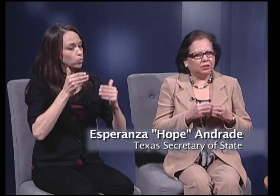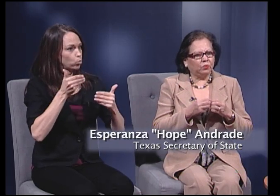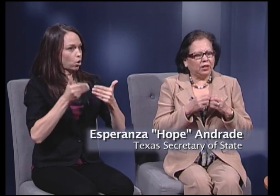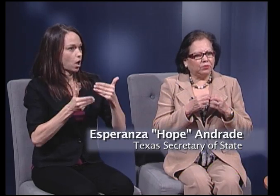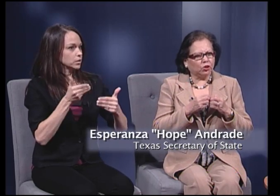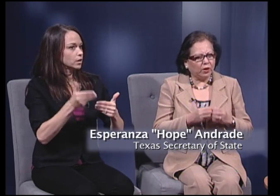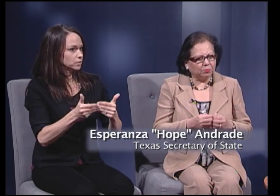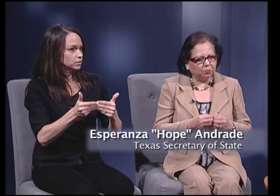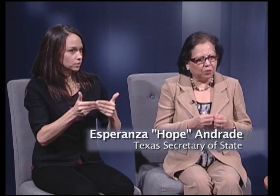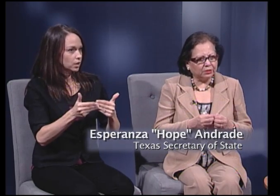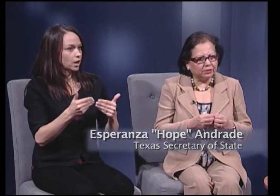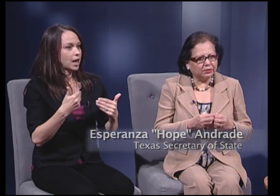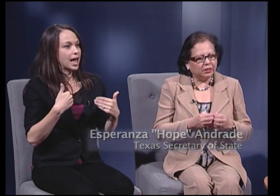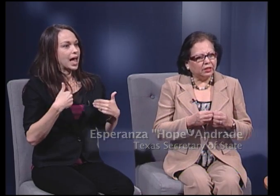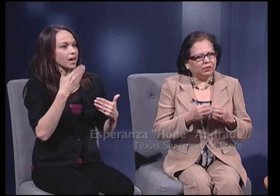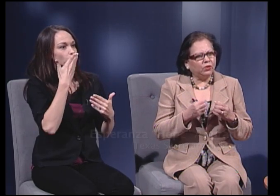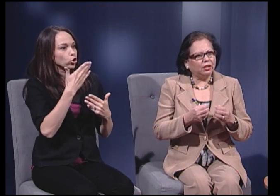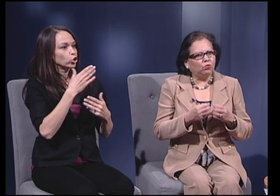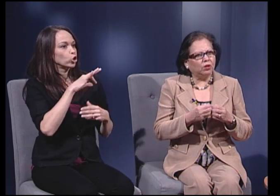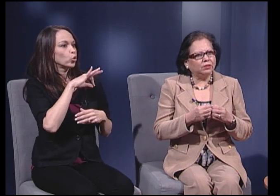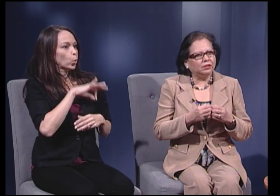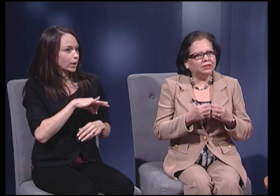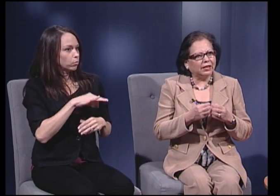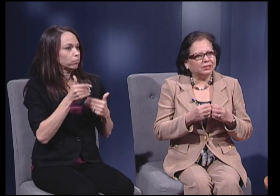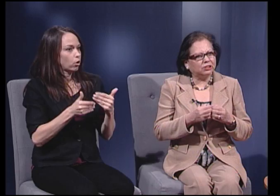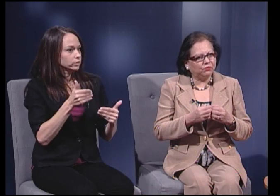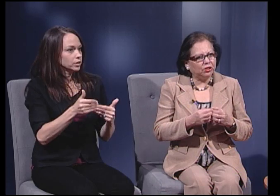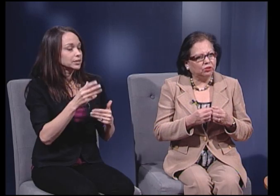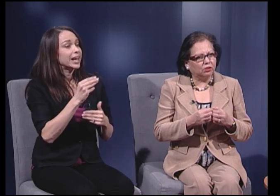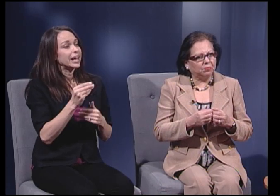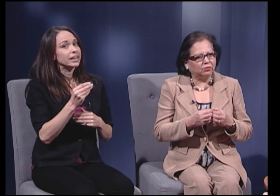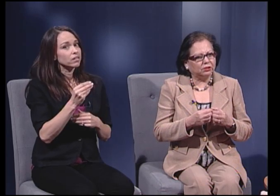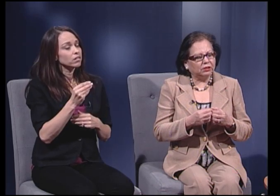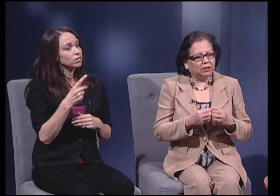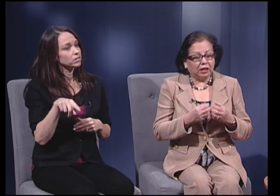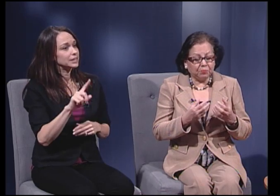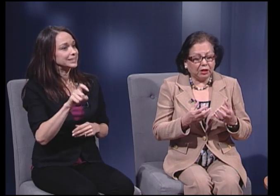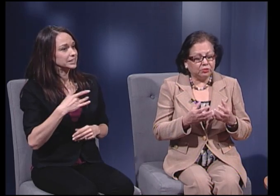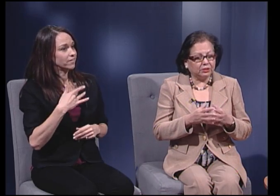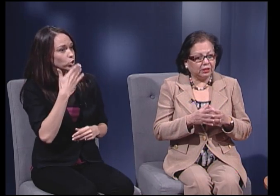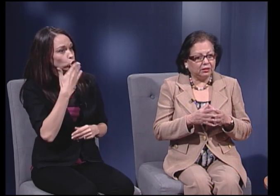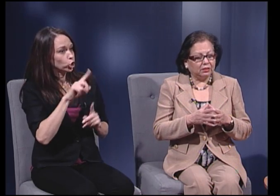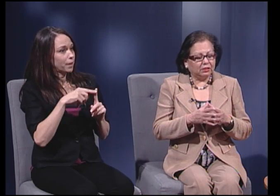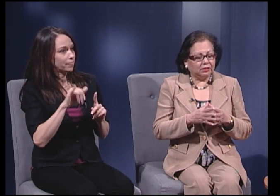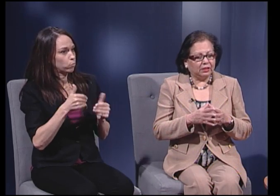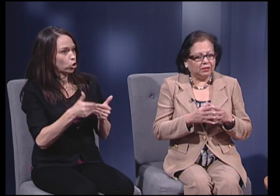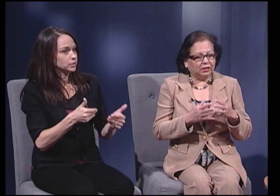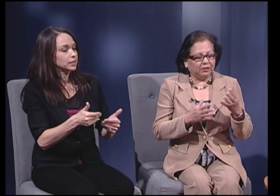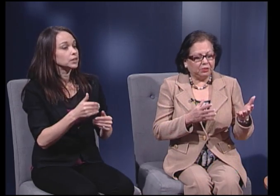that we have a credible process, and we have one the Texans feel good about. I'm proud to say that I've been